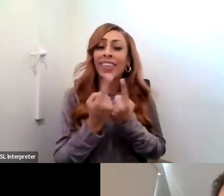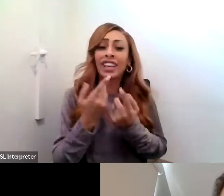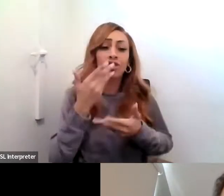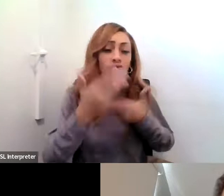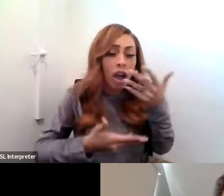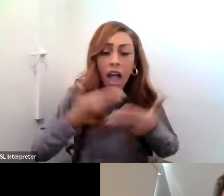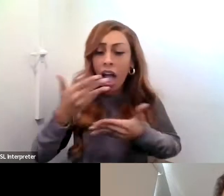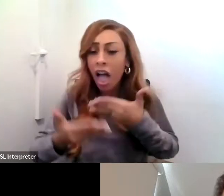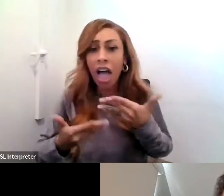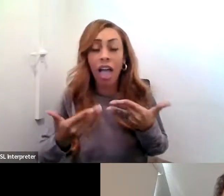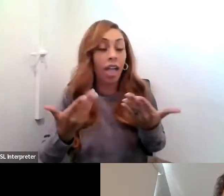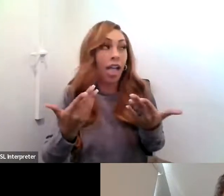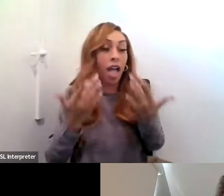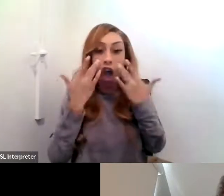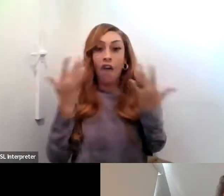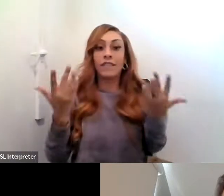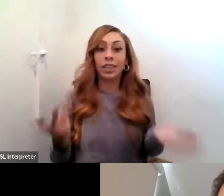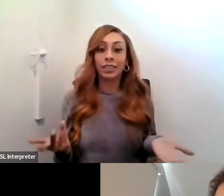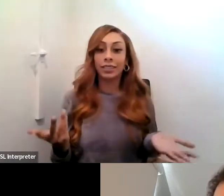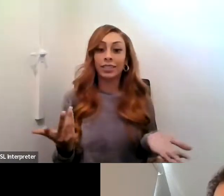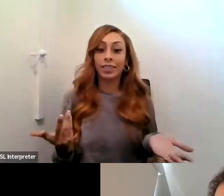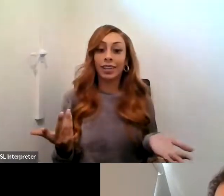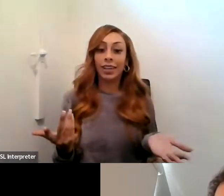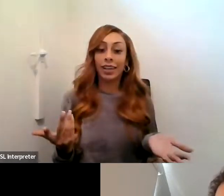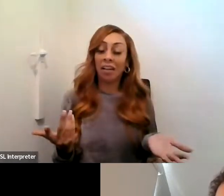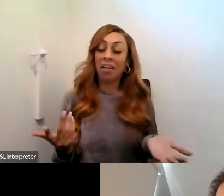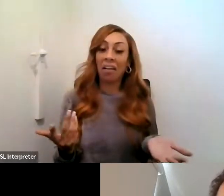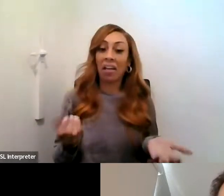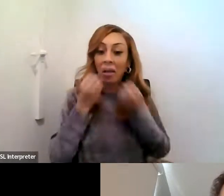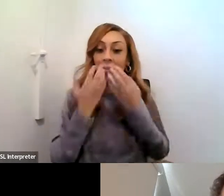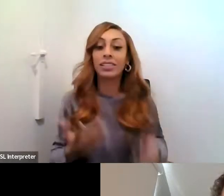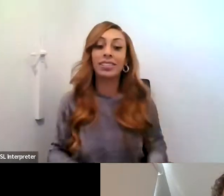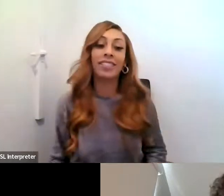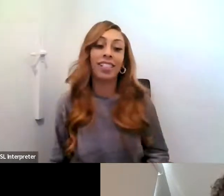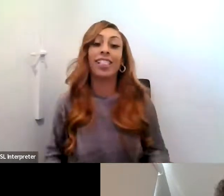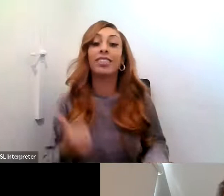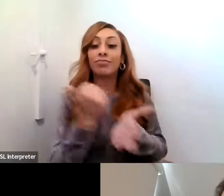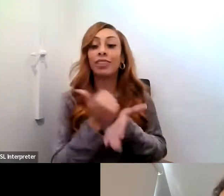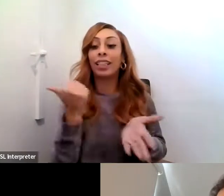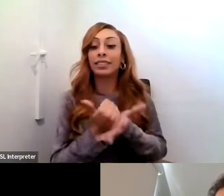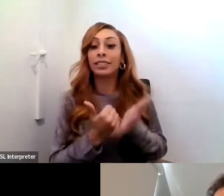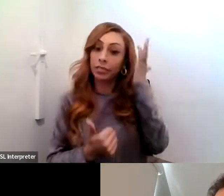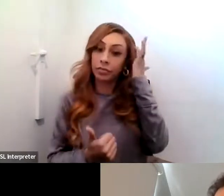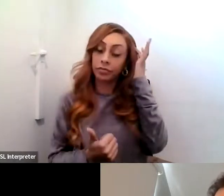that seem completely obvious when you phrase it in that way, which is wonderful to hear. Brilliant, all right, look, what I'm going to do,